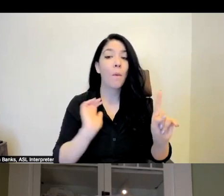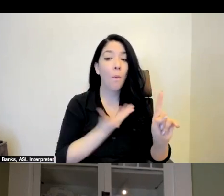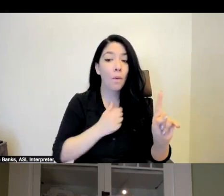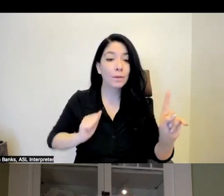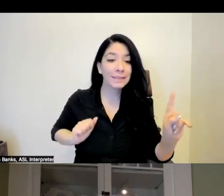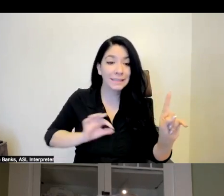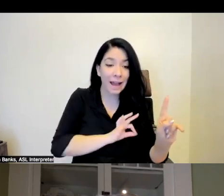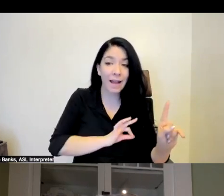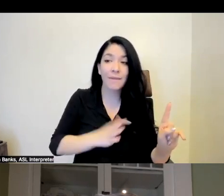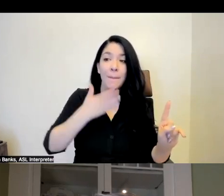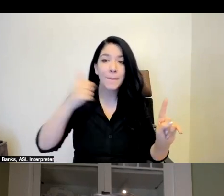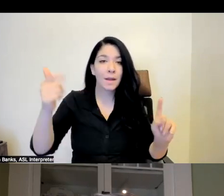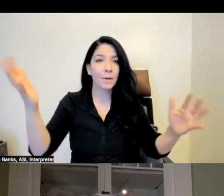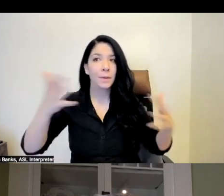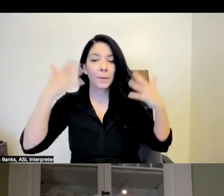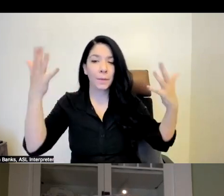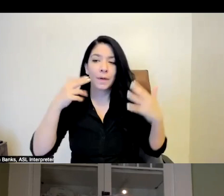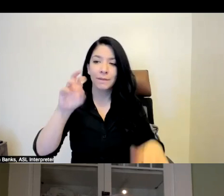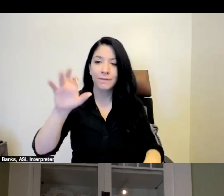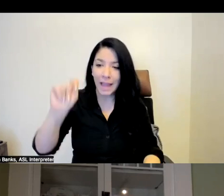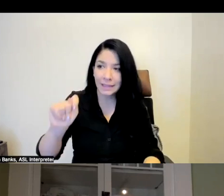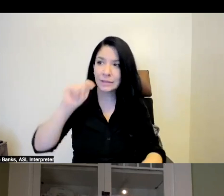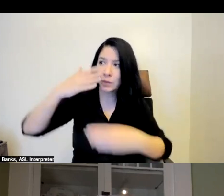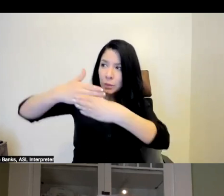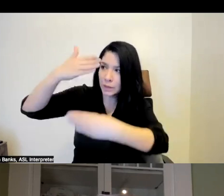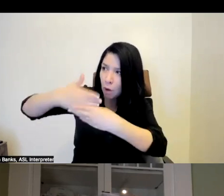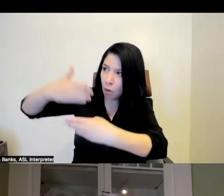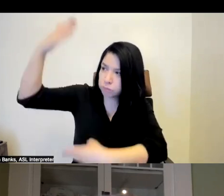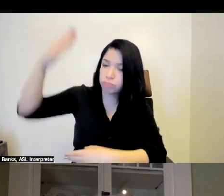ventilation at the site by opening windows and running air filters and other modifications.